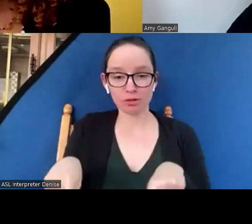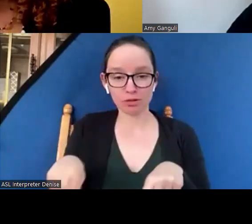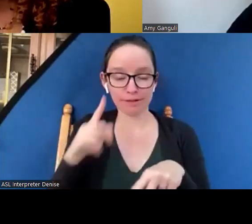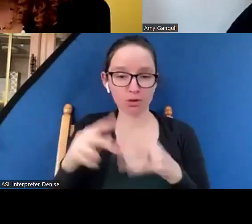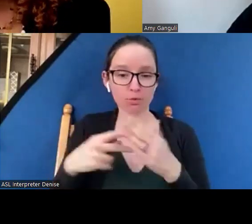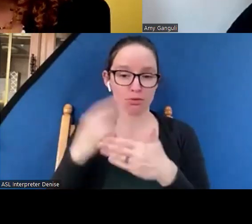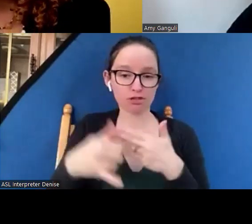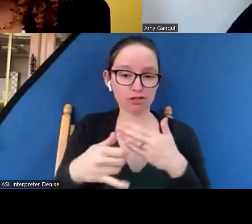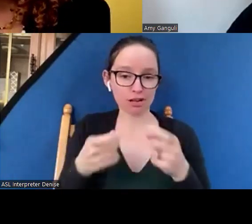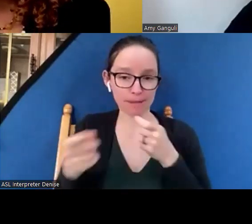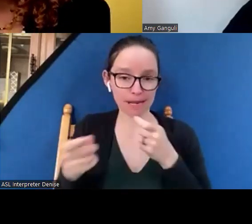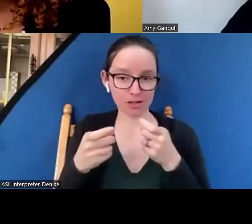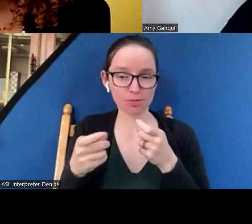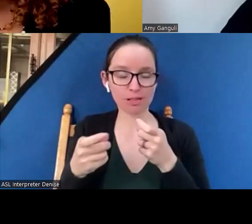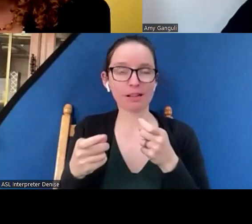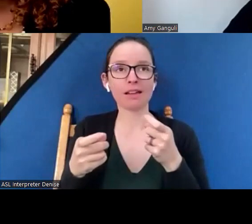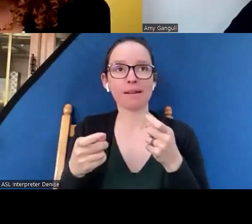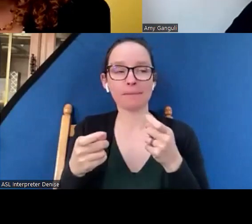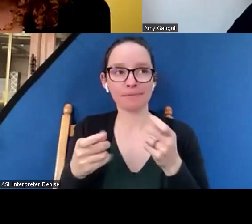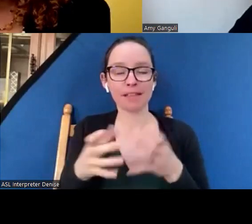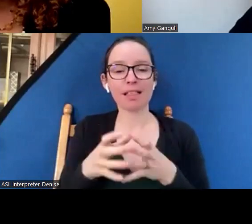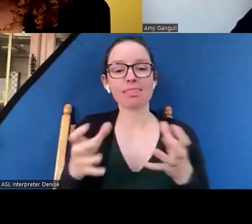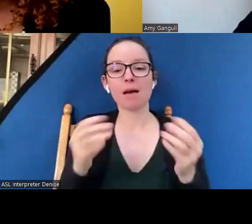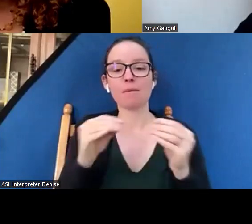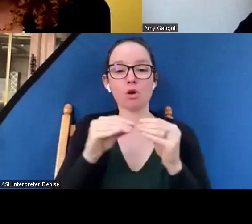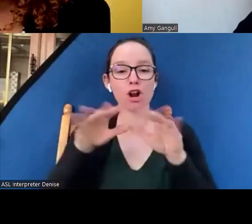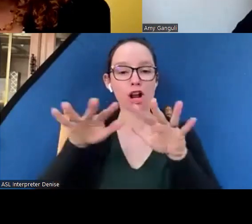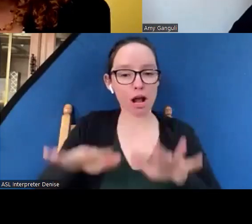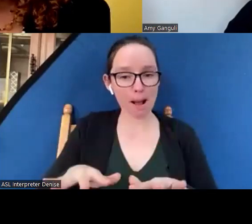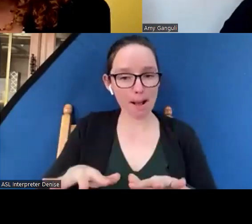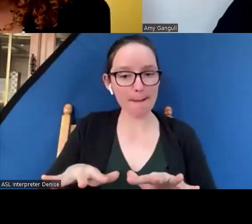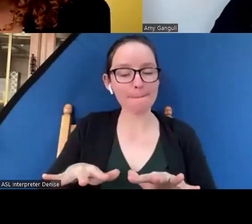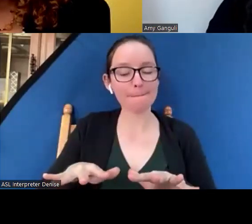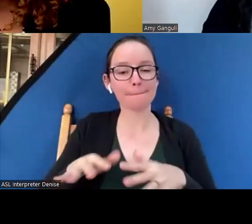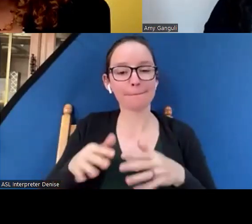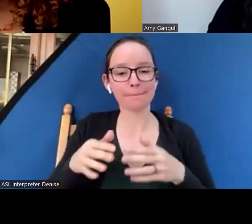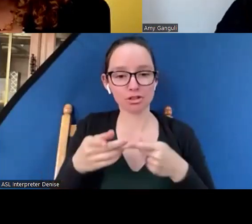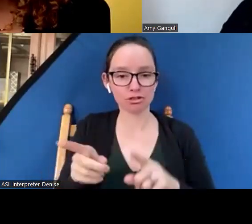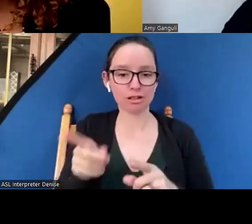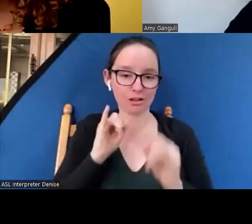just were much more calm in when in their interviews with us around how things were going.